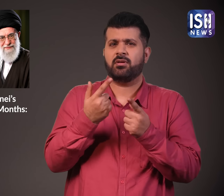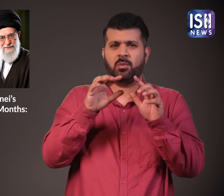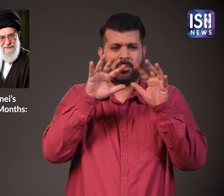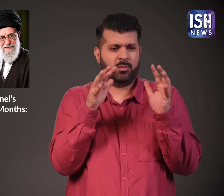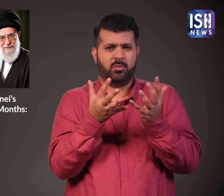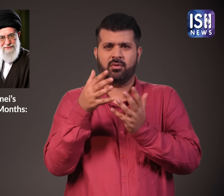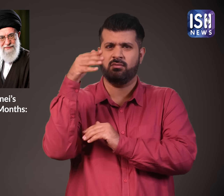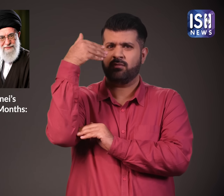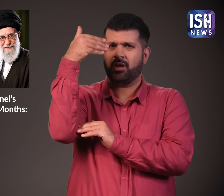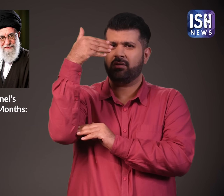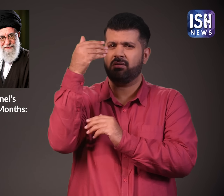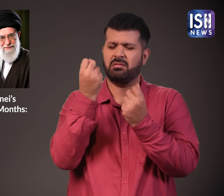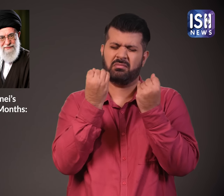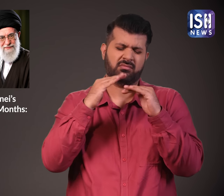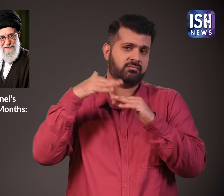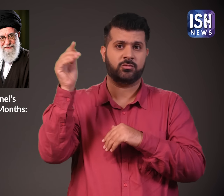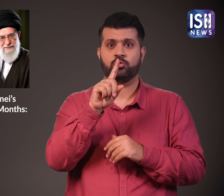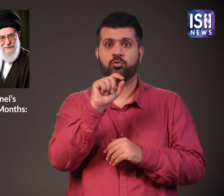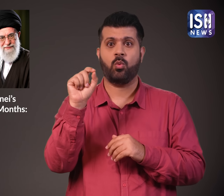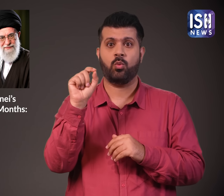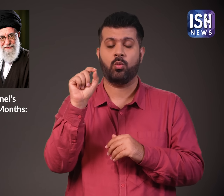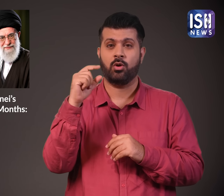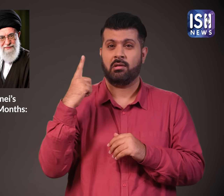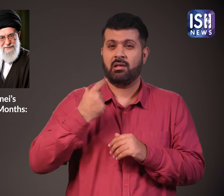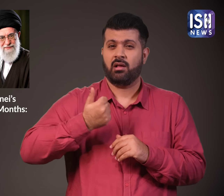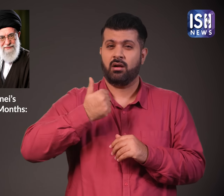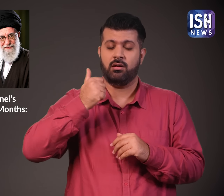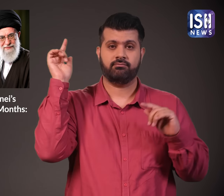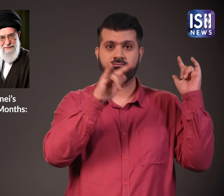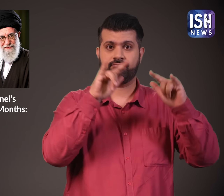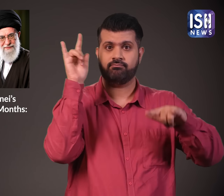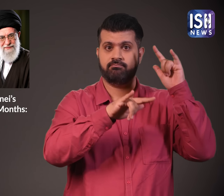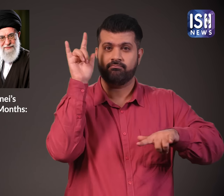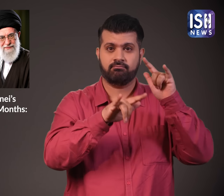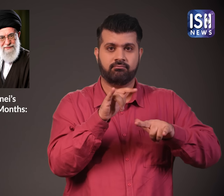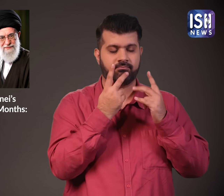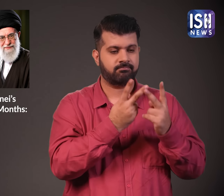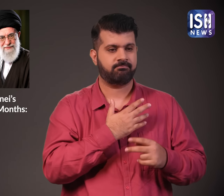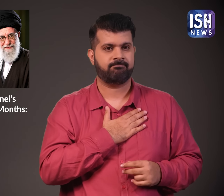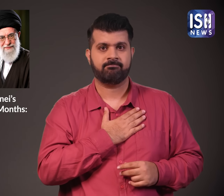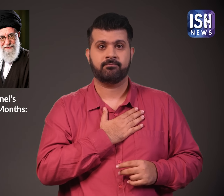Over 100 countries sent their representatives to the ceremony.